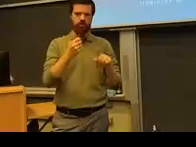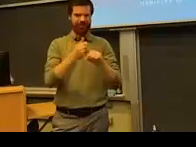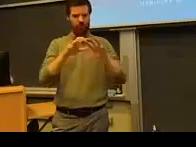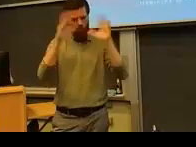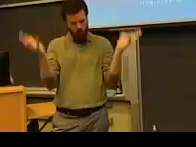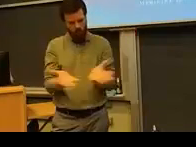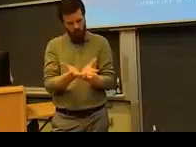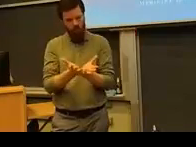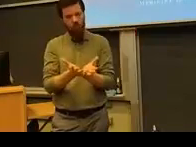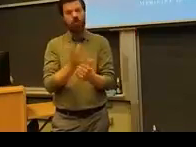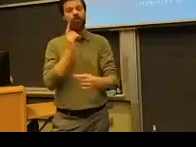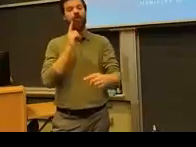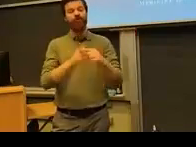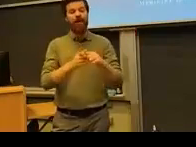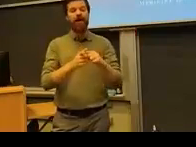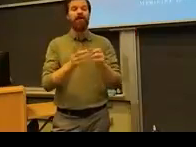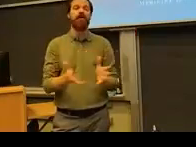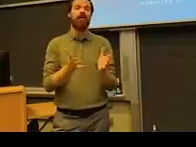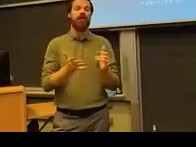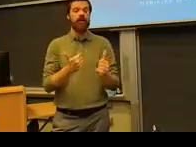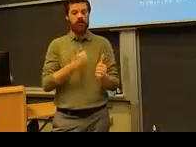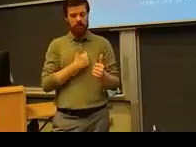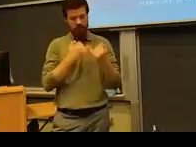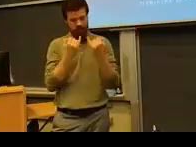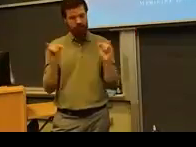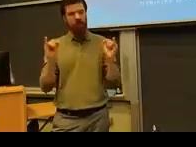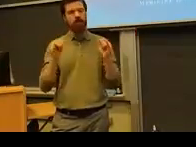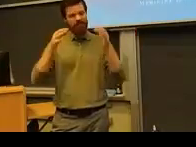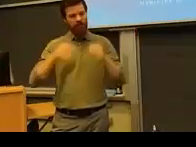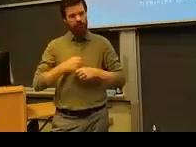just really encouraging patient autonomy and decision- making and PRI and their priorities